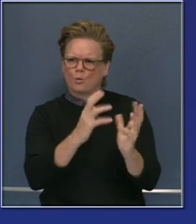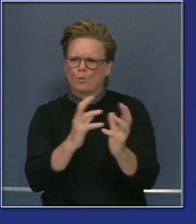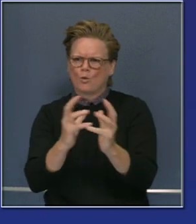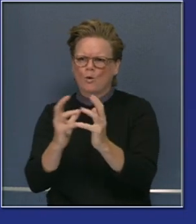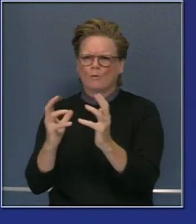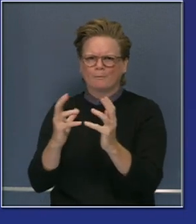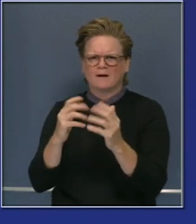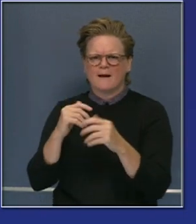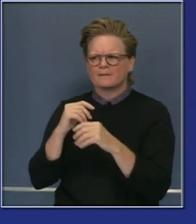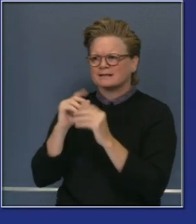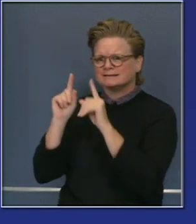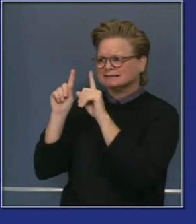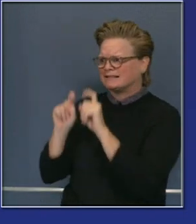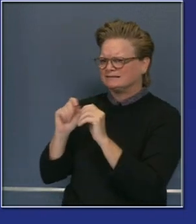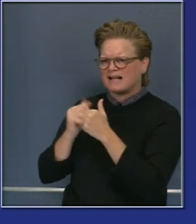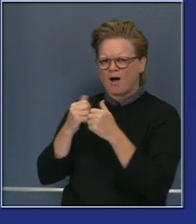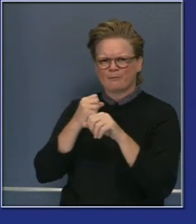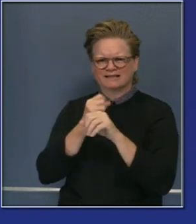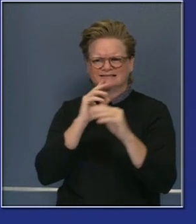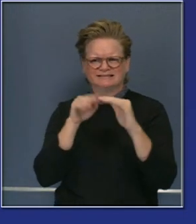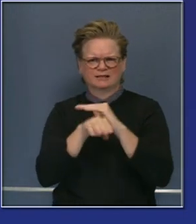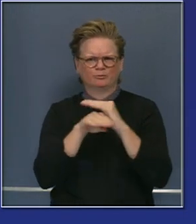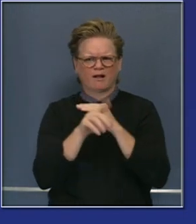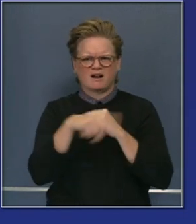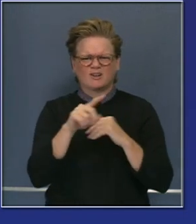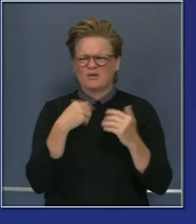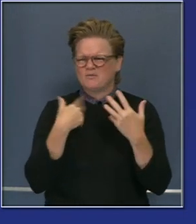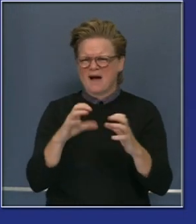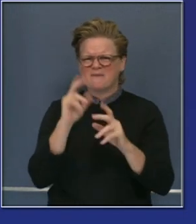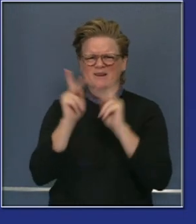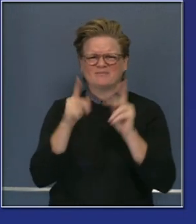RELATES TO THE KIND OF TESTING WE ARE DOING AND THE